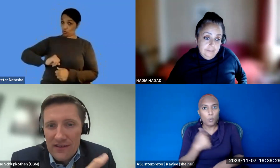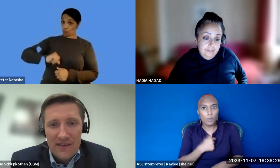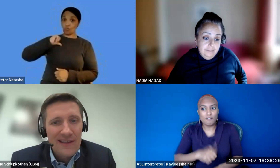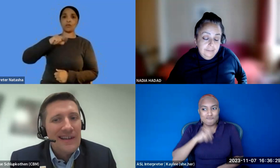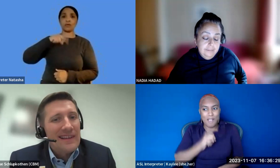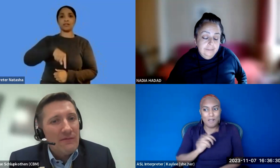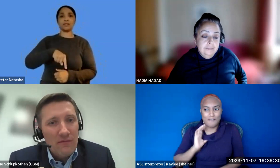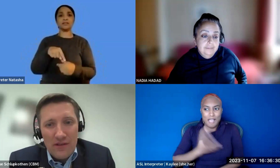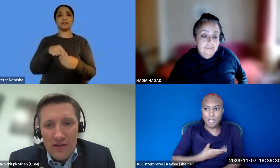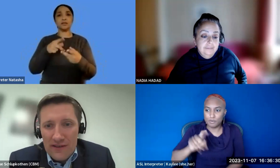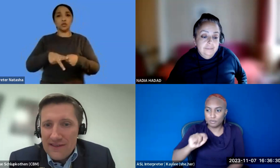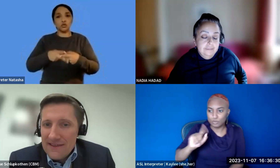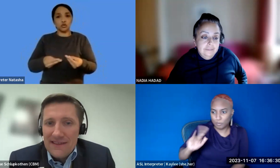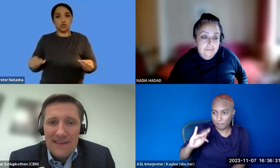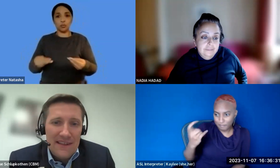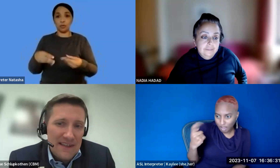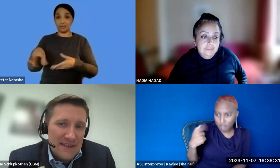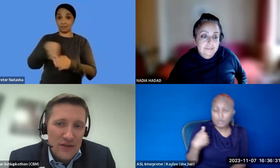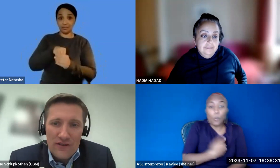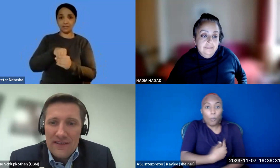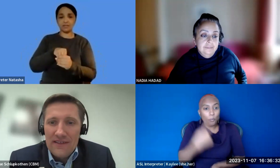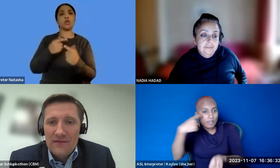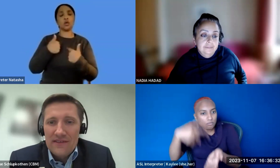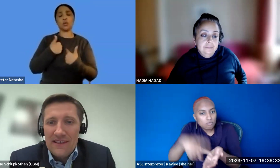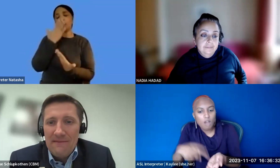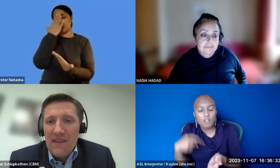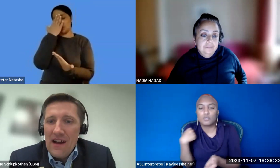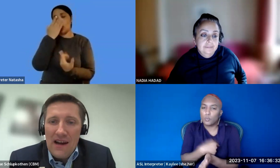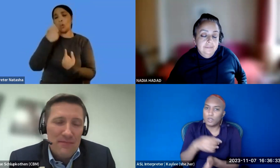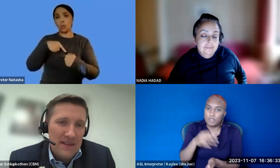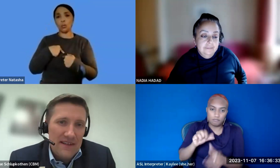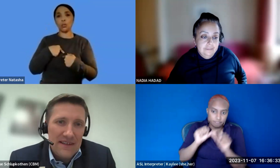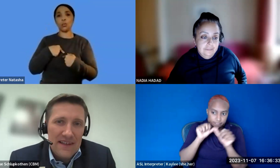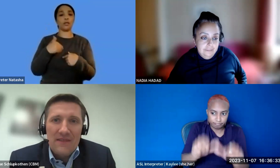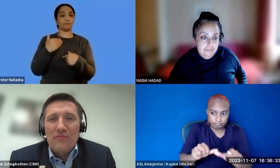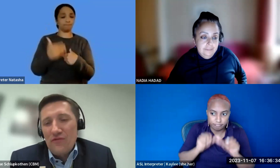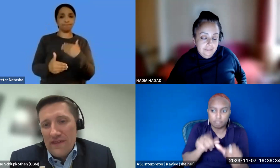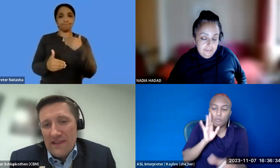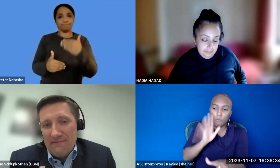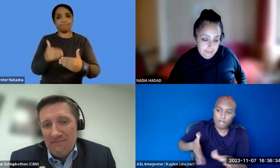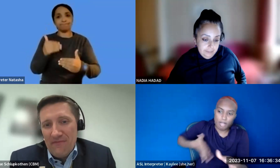we know we will update and improve it constantly and continuously.